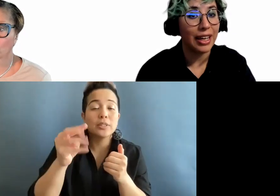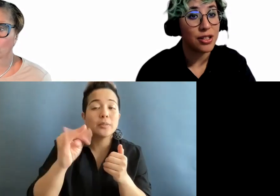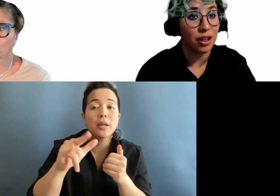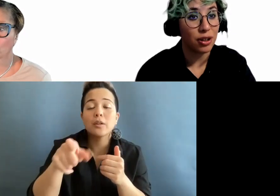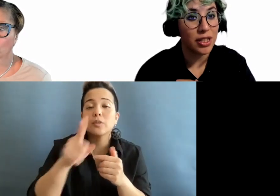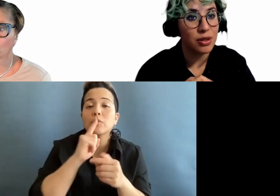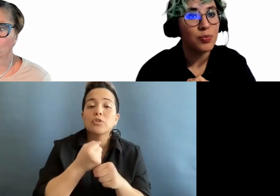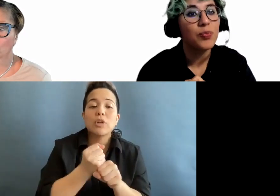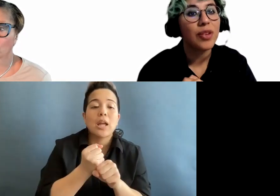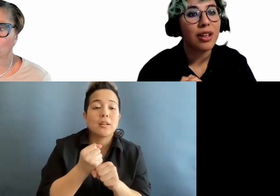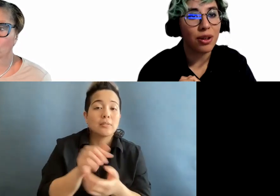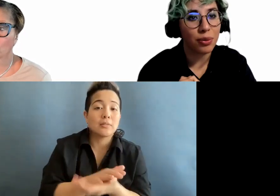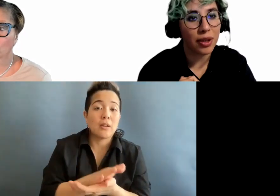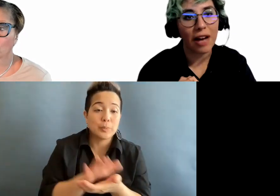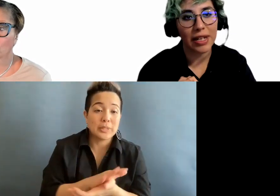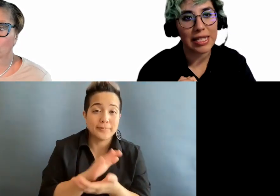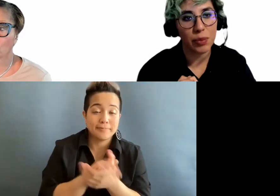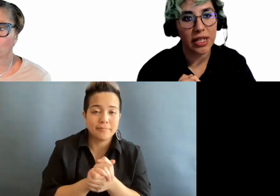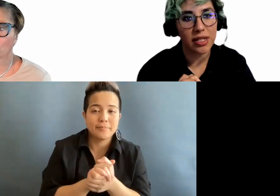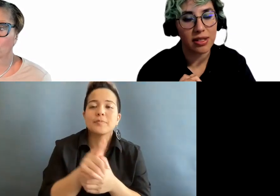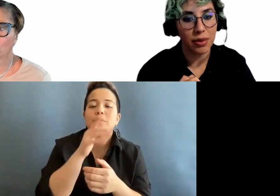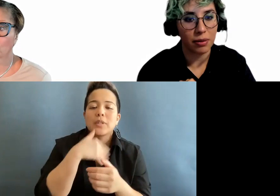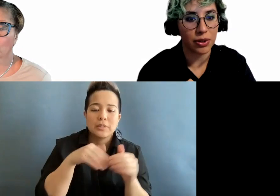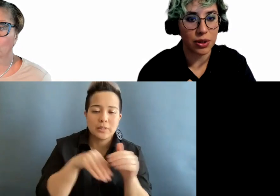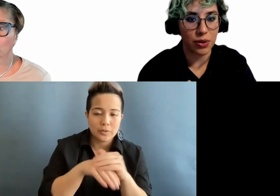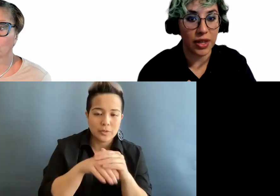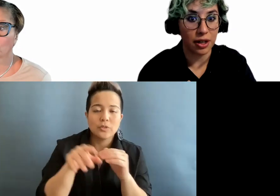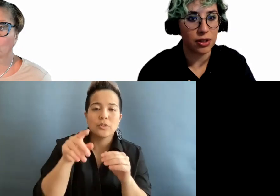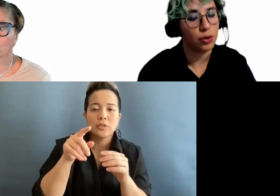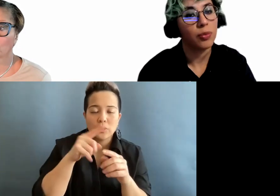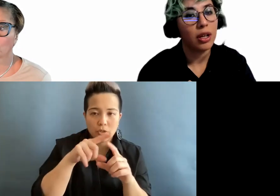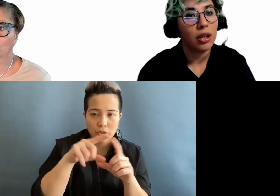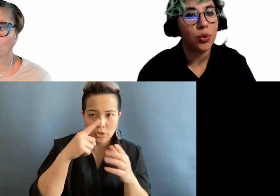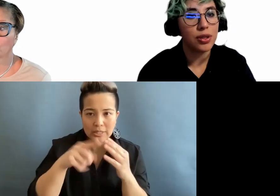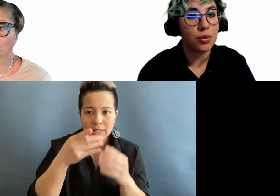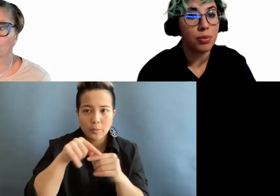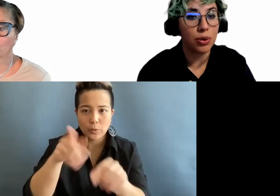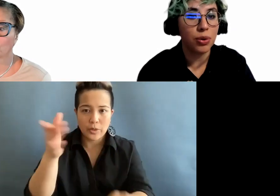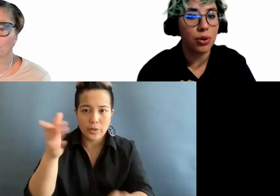a document, you have accessibility checks available to you there too. You want to review